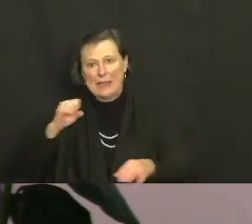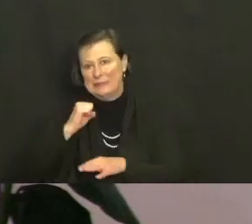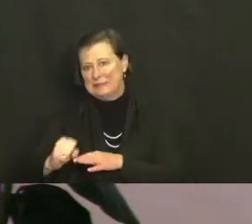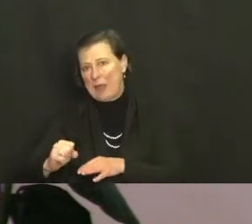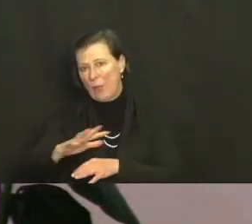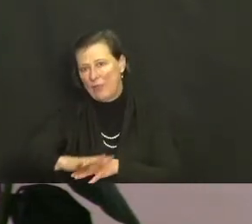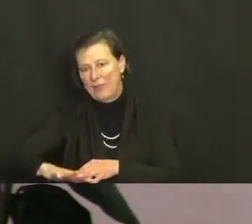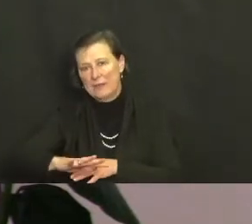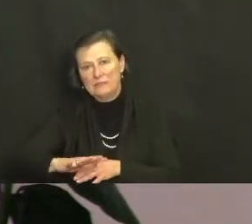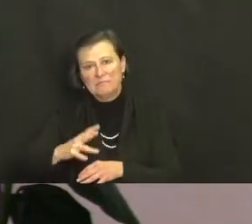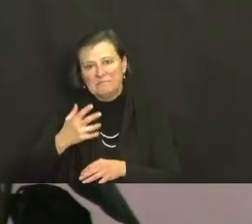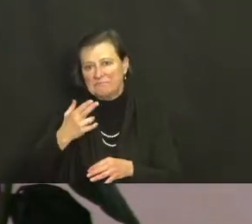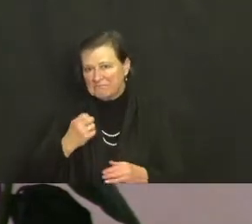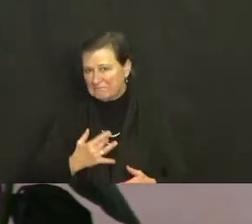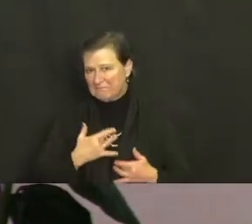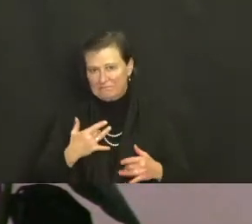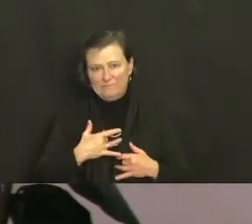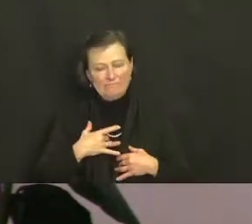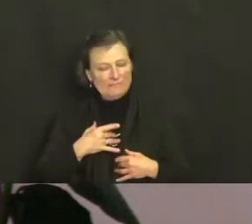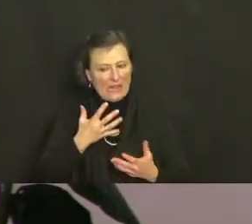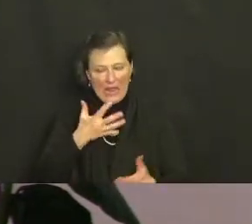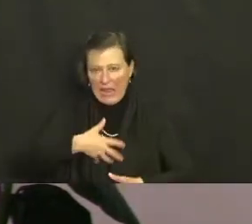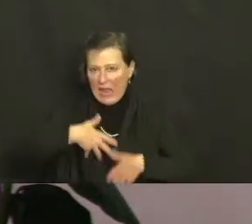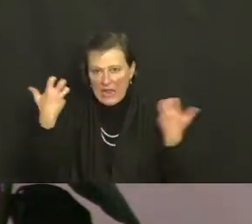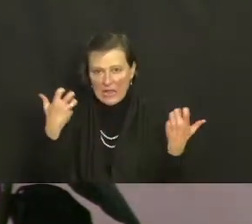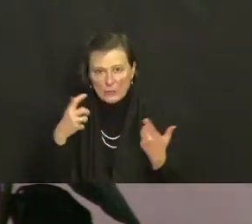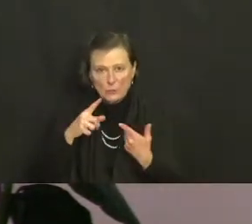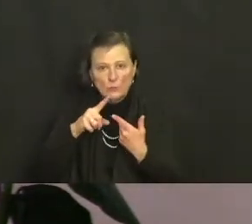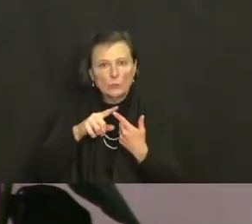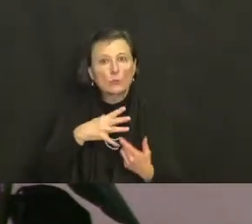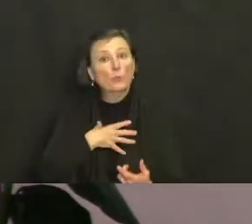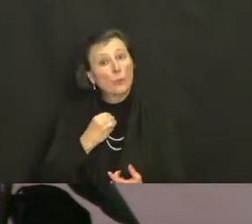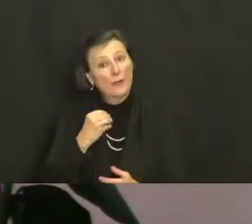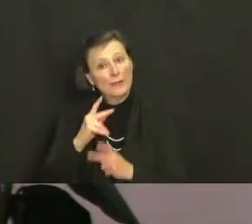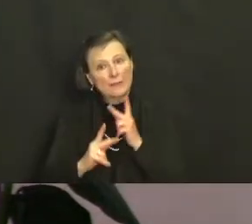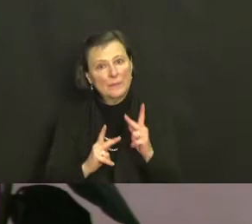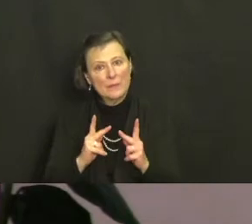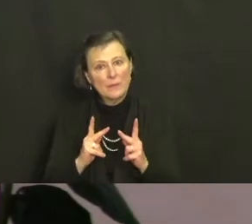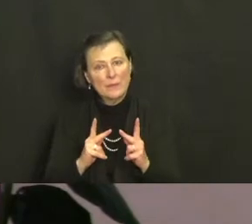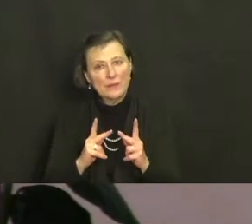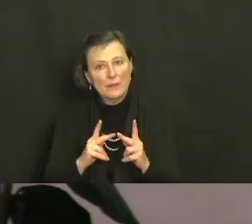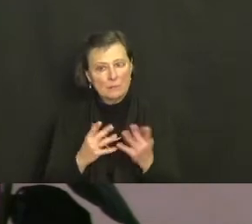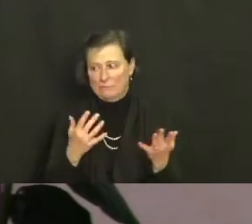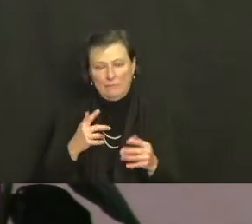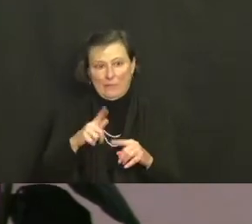He had felt incredible anger towards white people. Incredible anger and who could blame him.